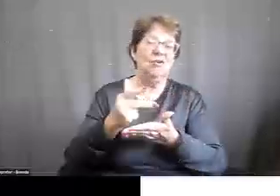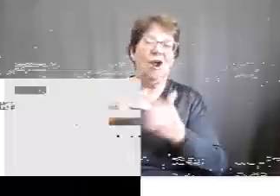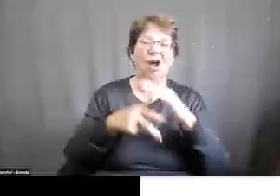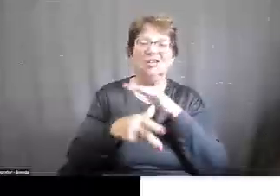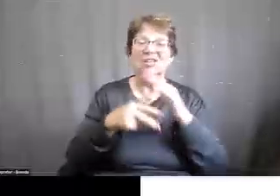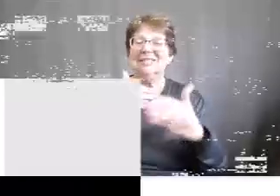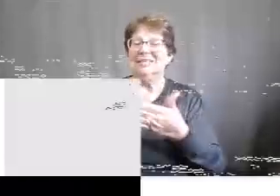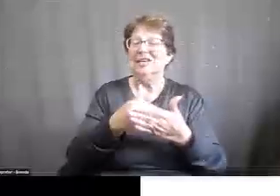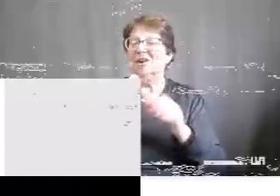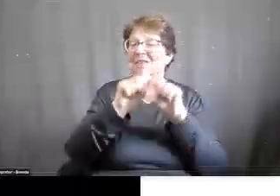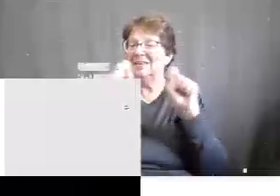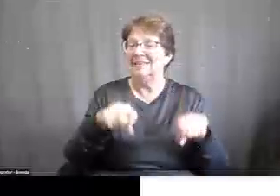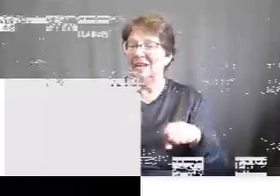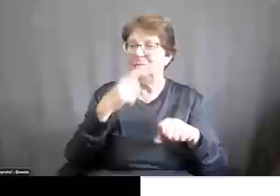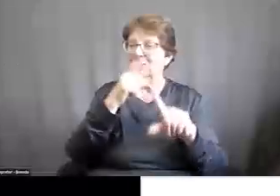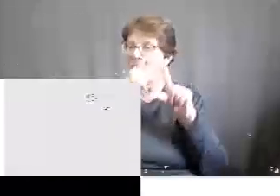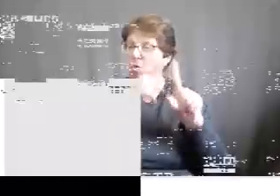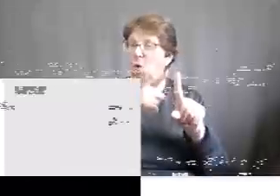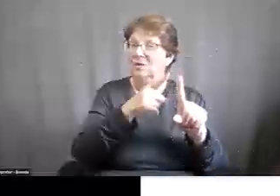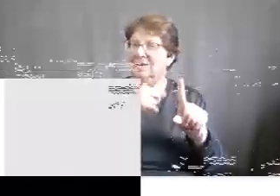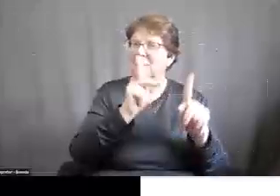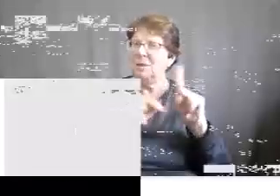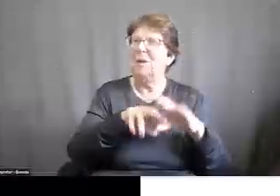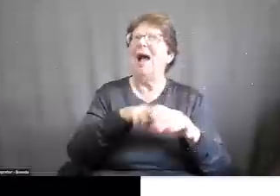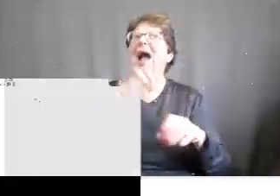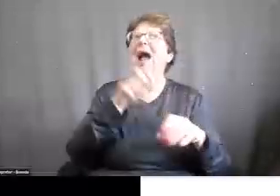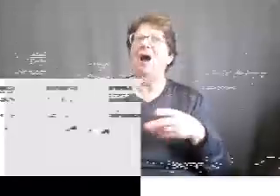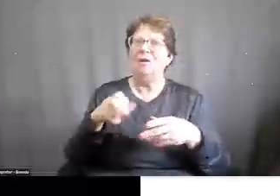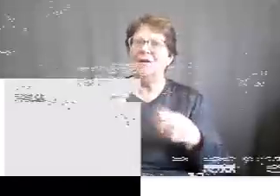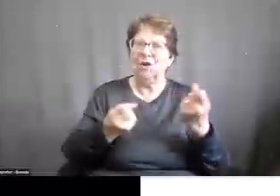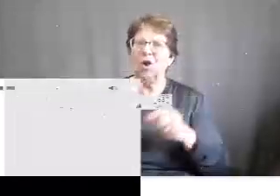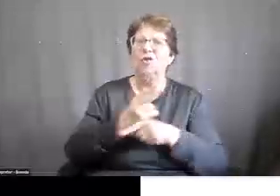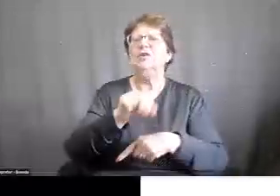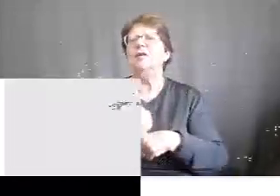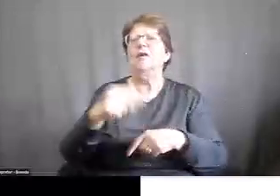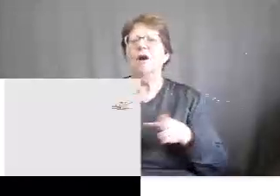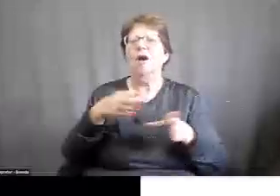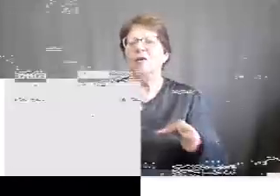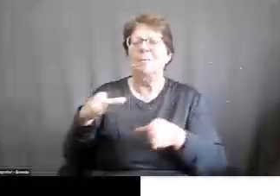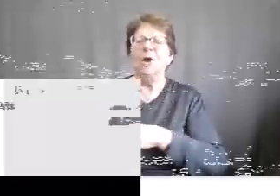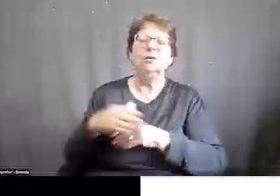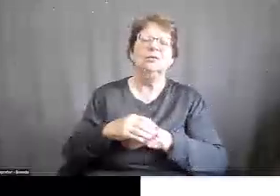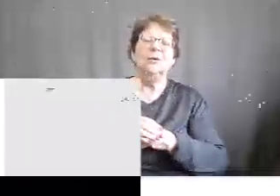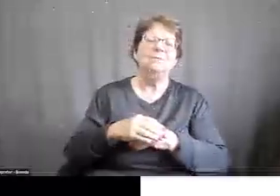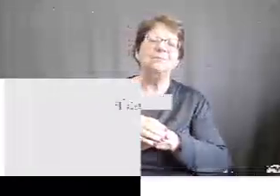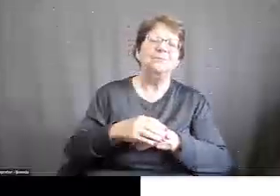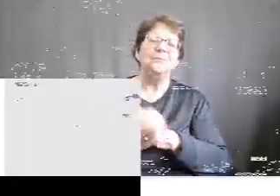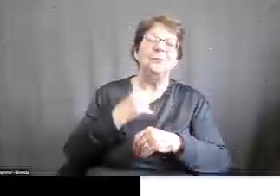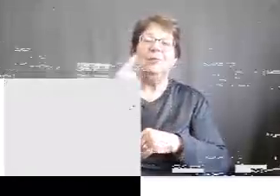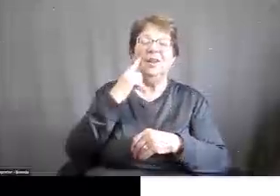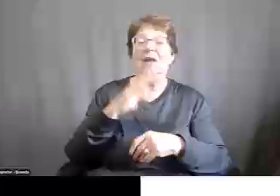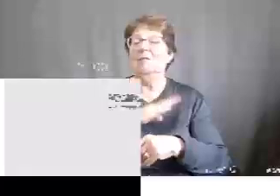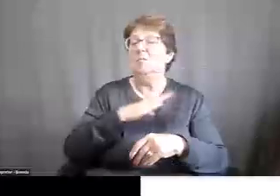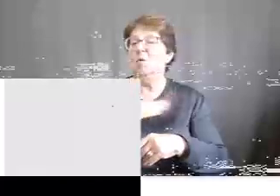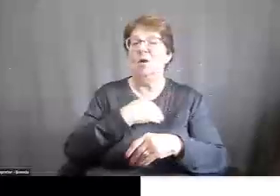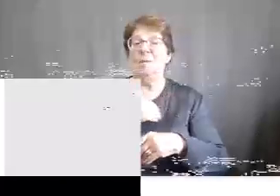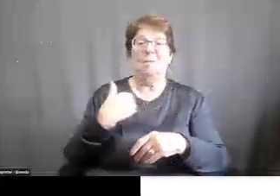Boardroom: the goal is to get people out of their cars and using other modes. So I think, if… if Board Member Roscoe wants to come visit Redmond, we can